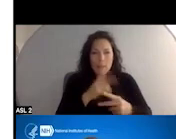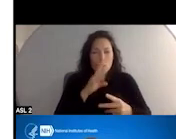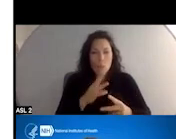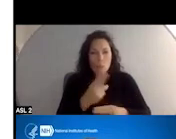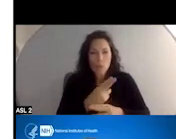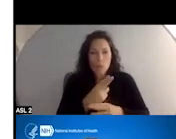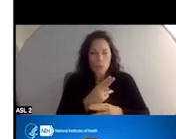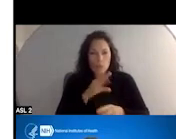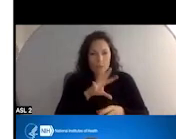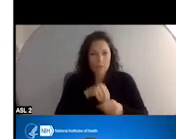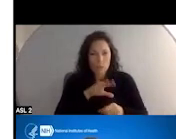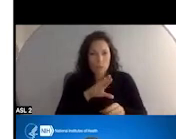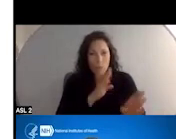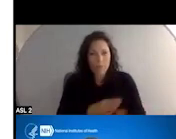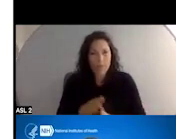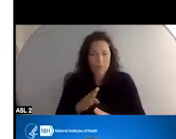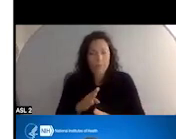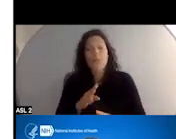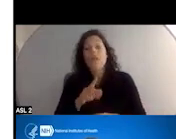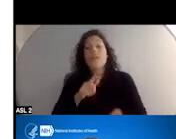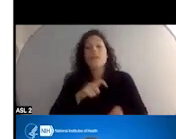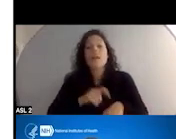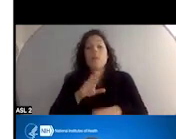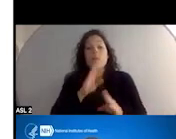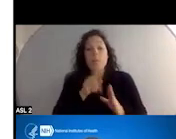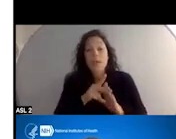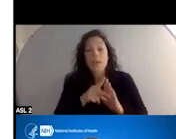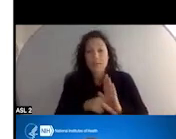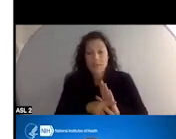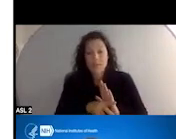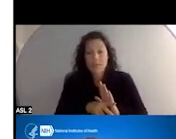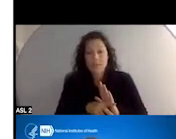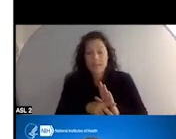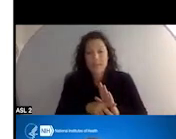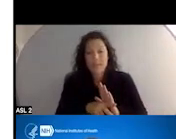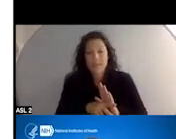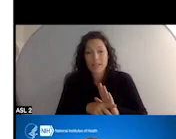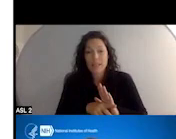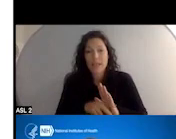and at the time the policy was released at the end of 2020, NIH also published